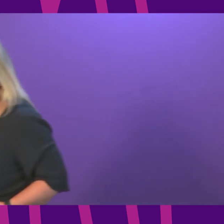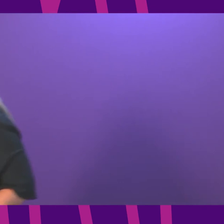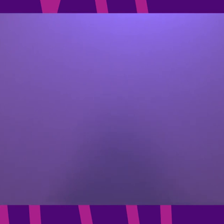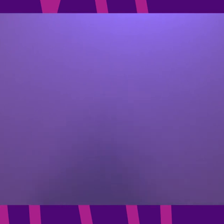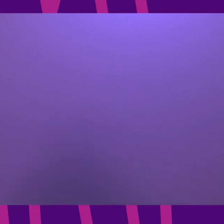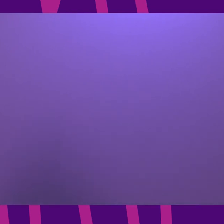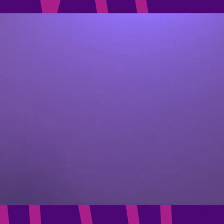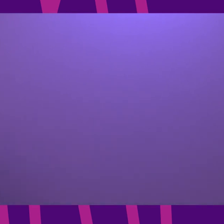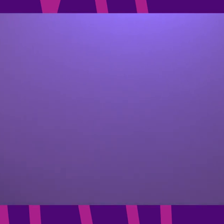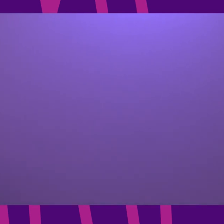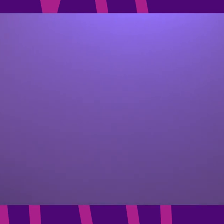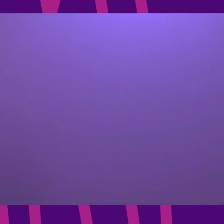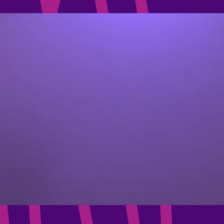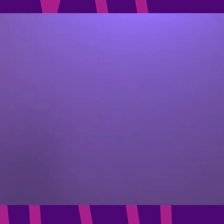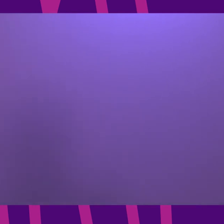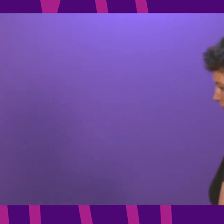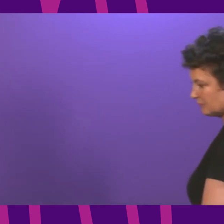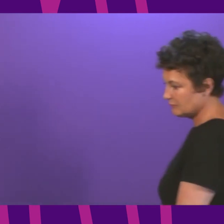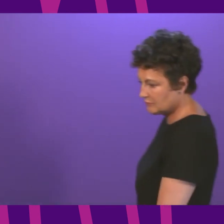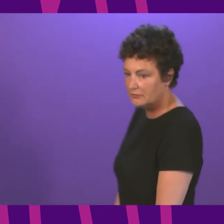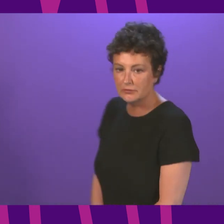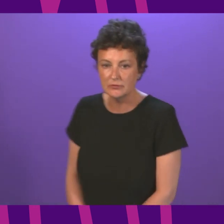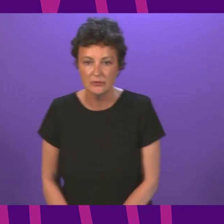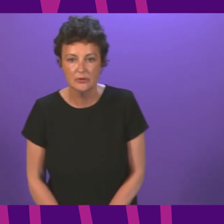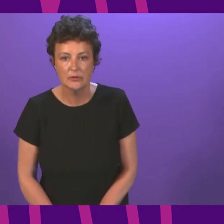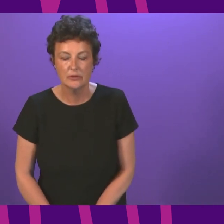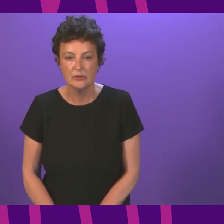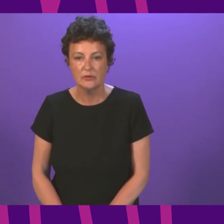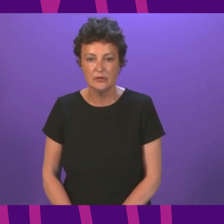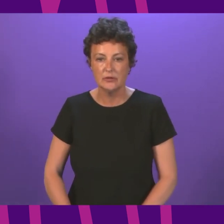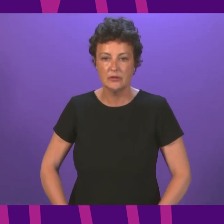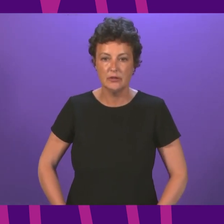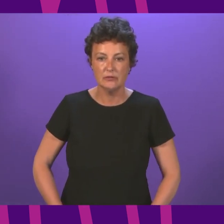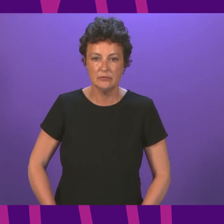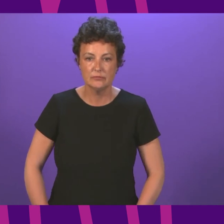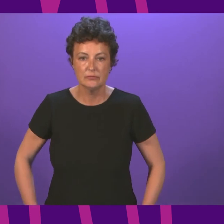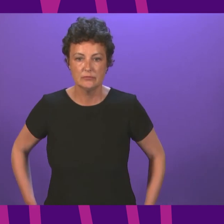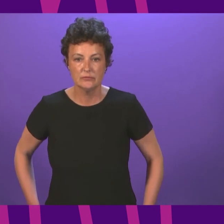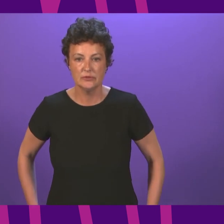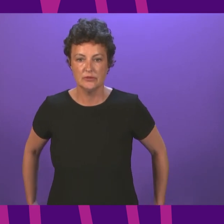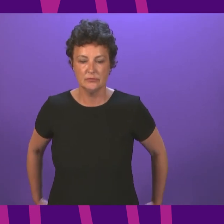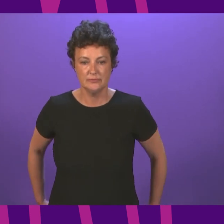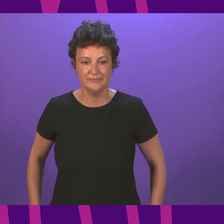for regulation and inspection of care services, it will play a vital role in supporting care